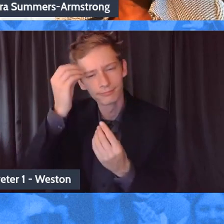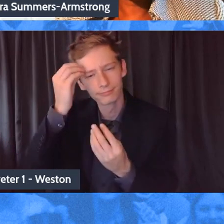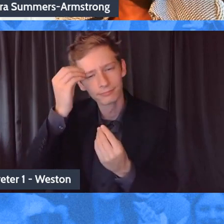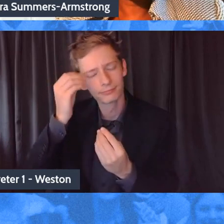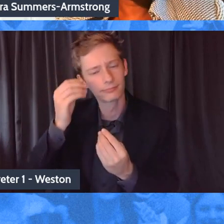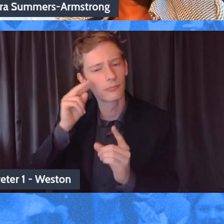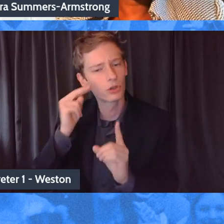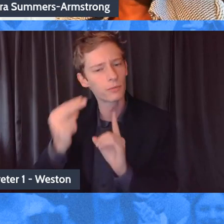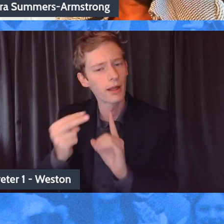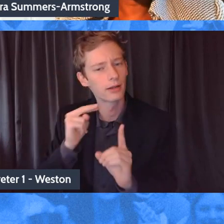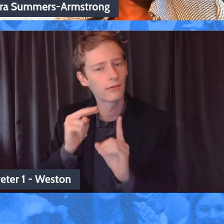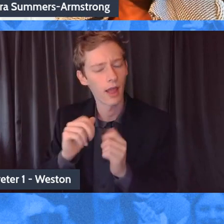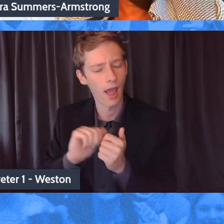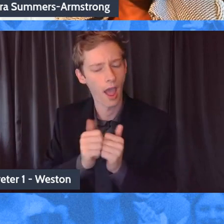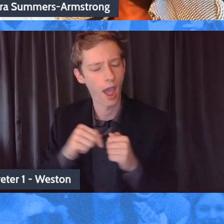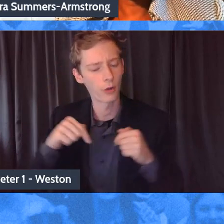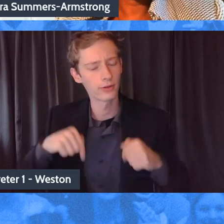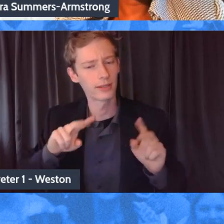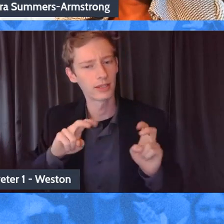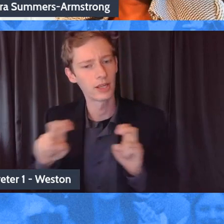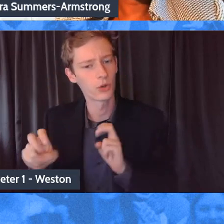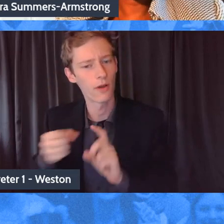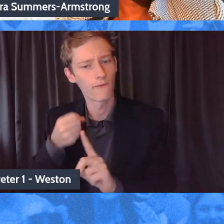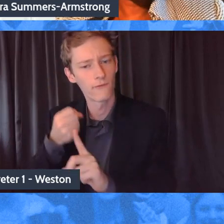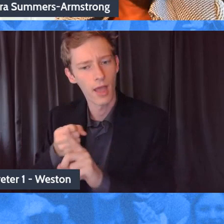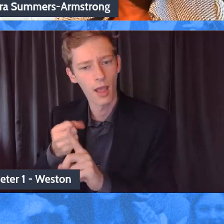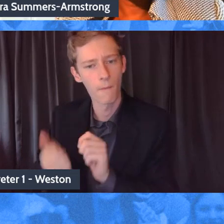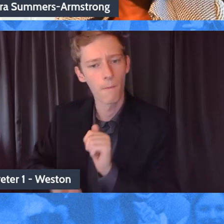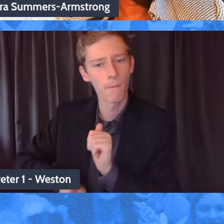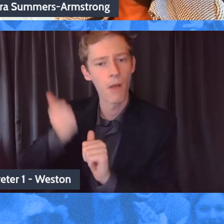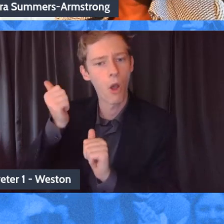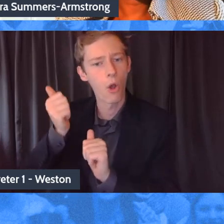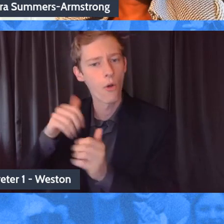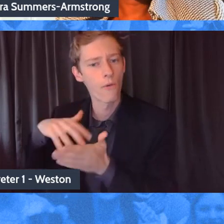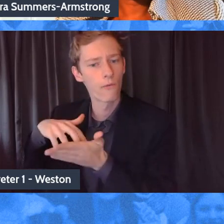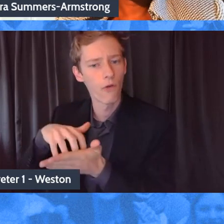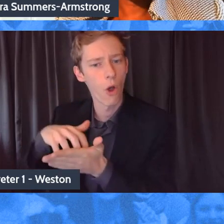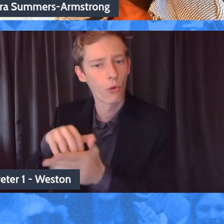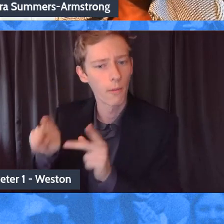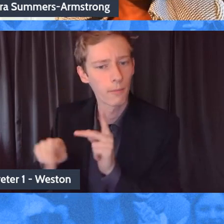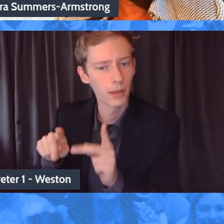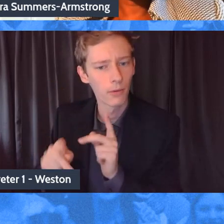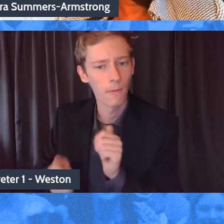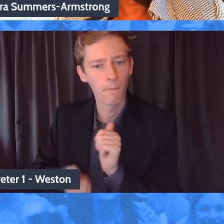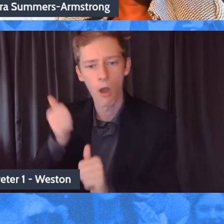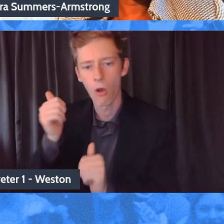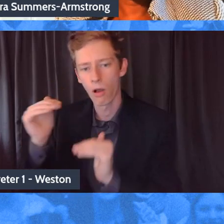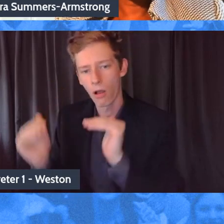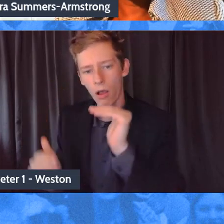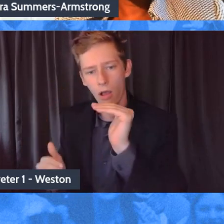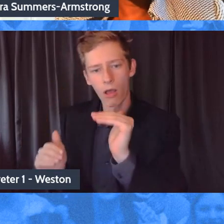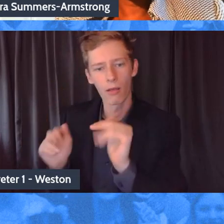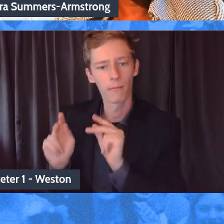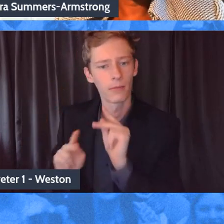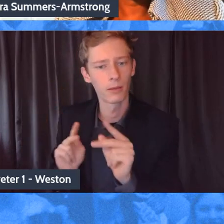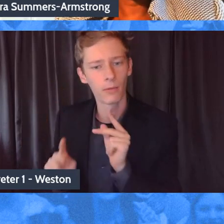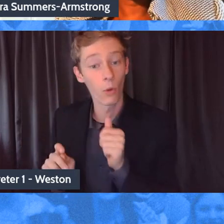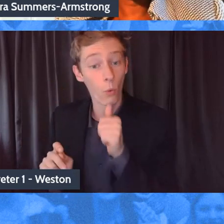how does this issue affect the most vulnerable? How does this issue affect families? How does this affect women? And that's why it's so important to have women